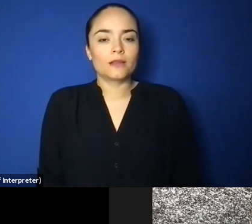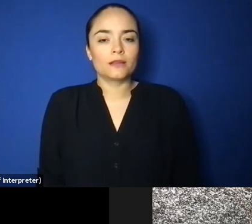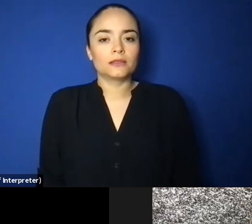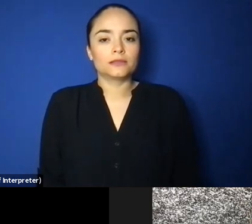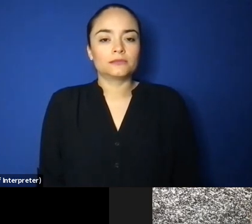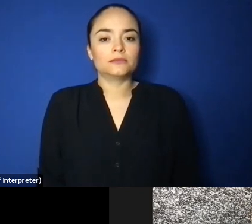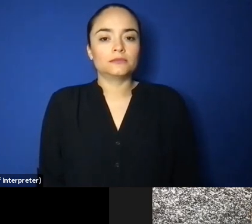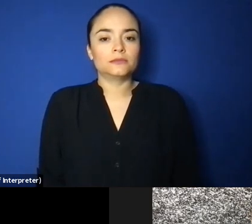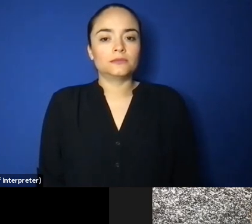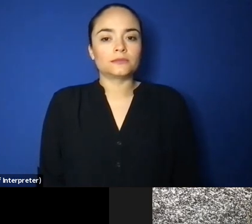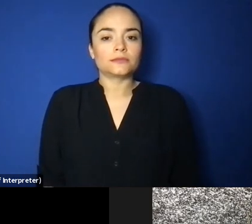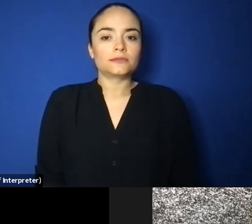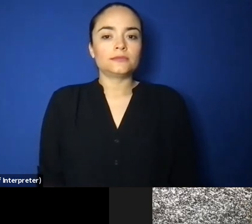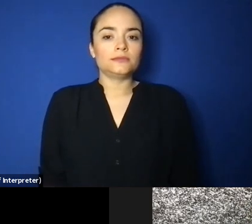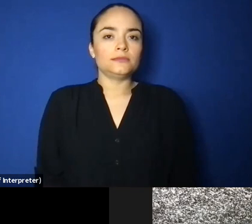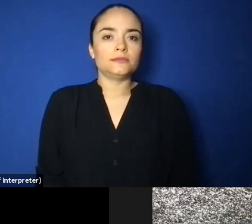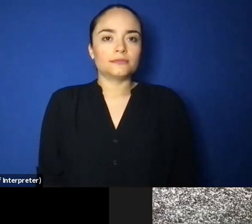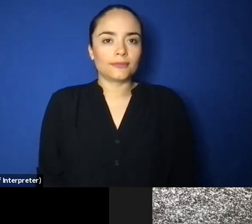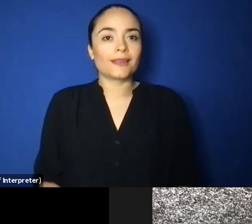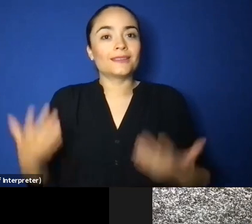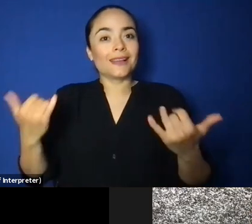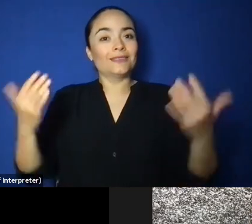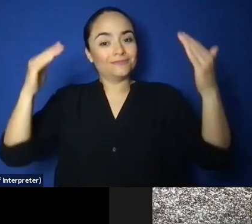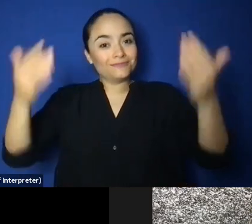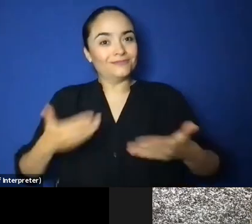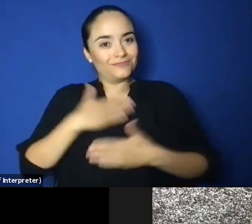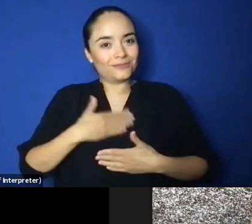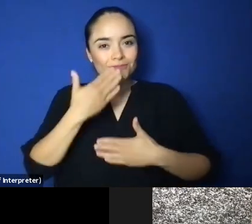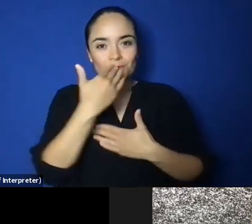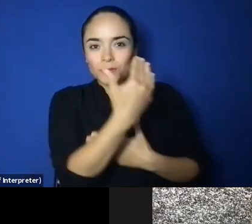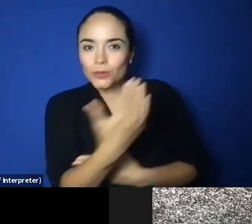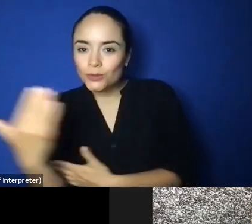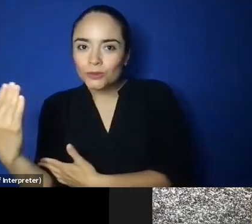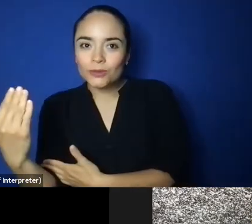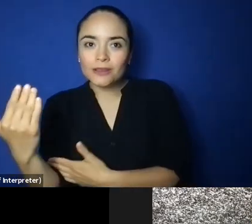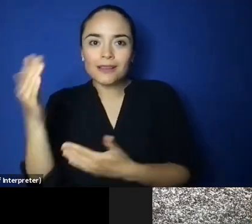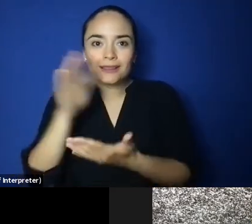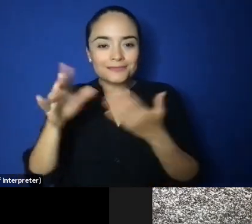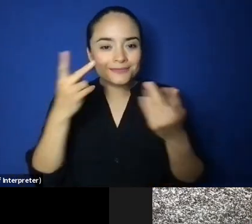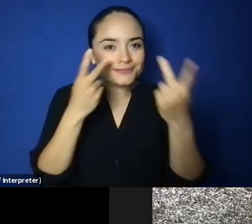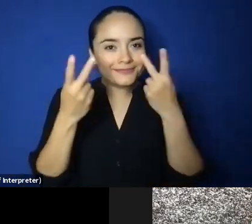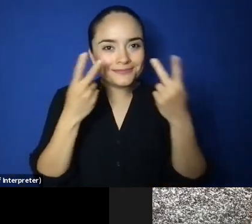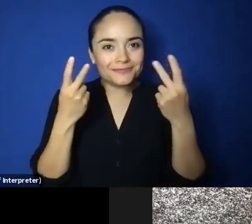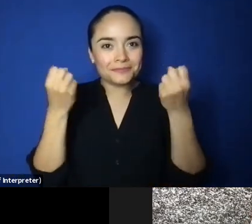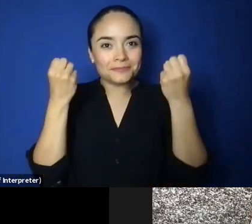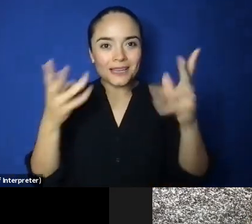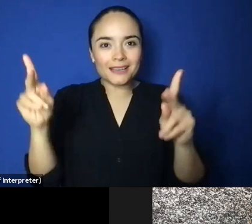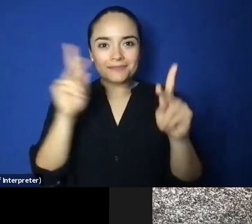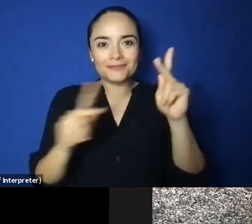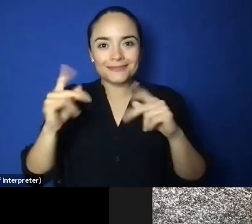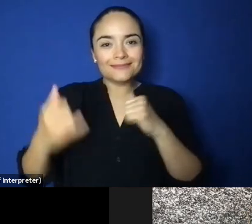So it's a real pleasure to be here. Good morning. Nice to see so many faces today and, yeah, we're gonna have a